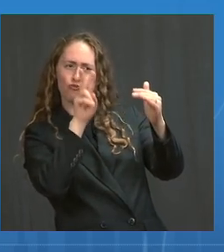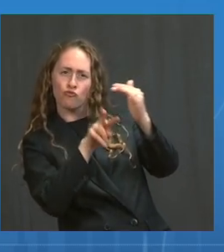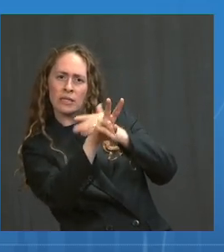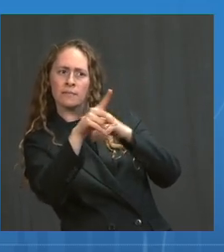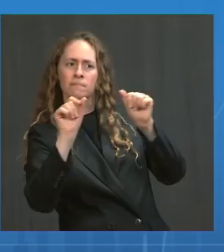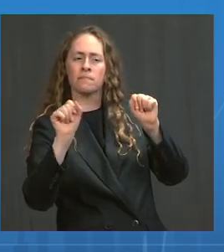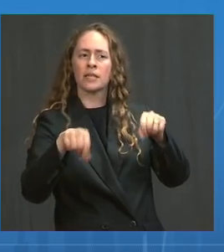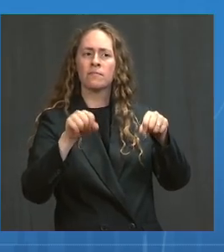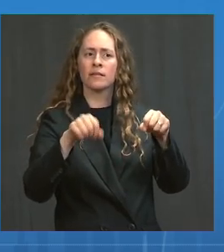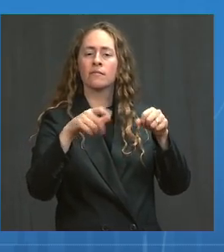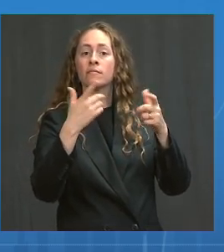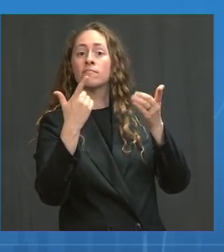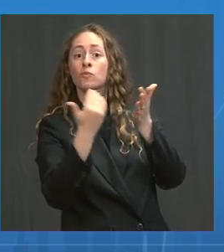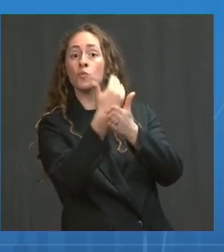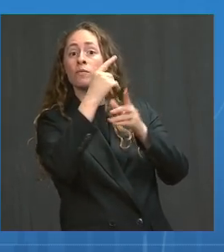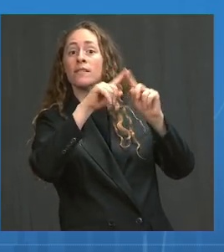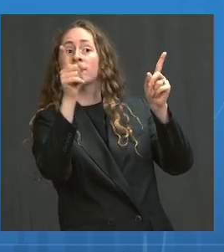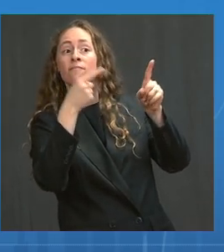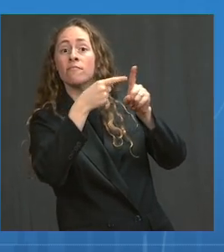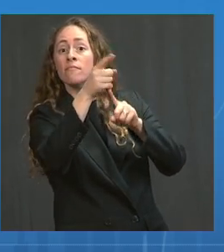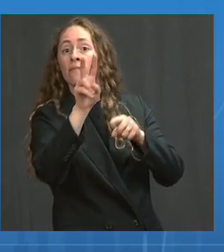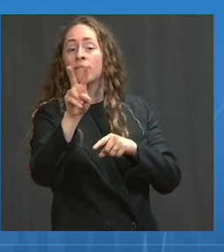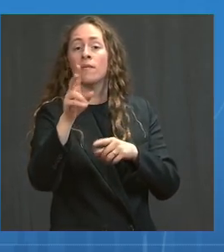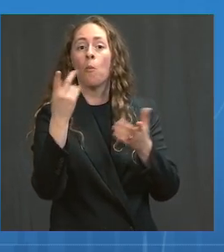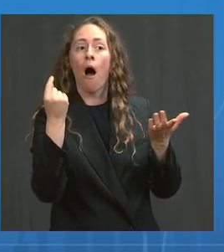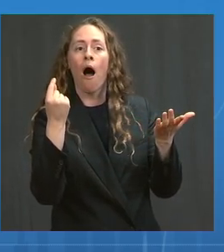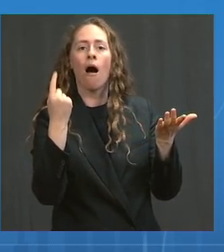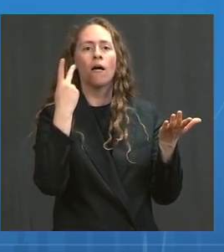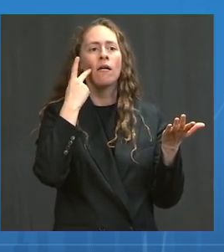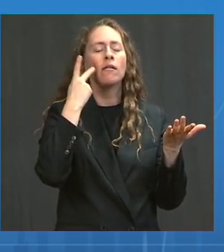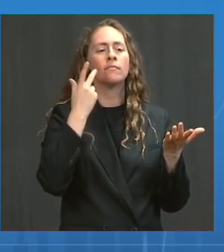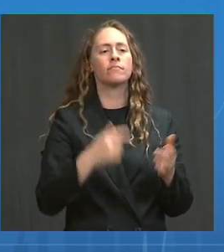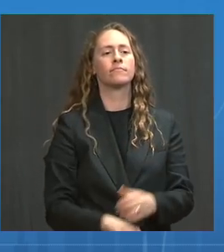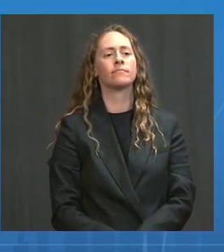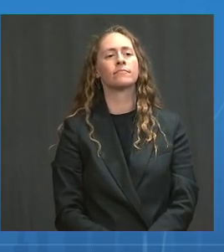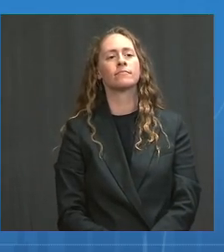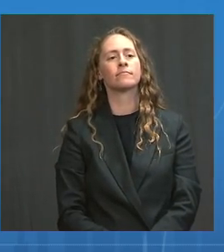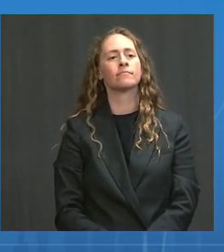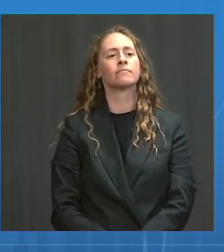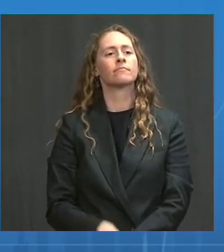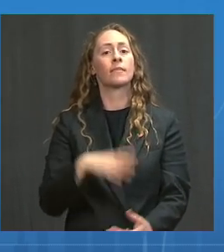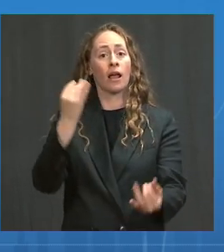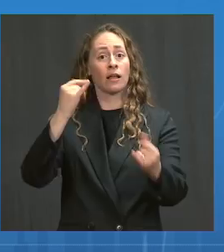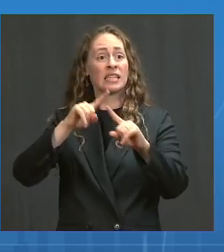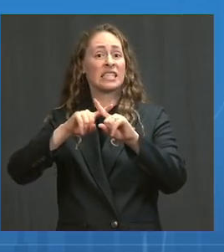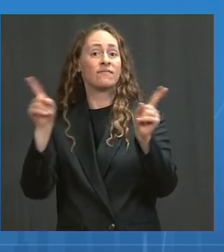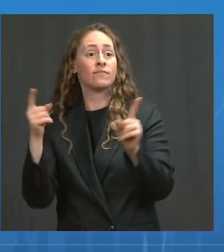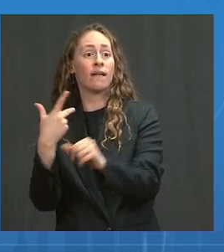and what it does comparable to other vaccine products such as AZ.